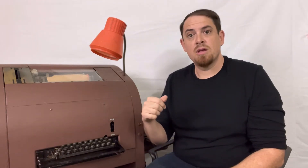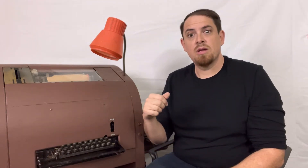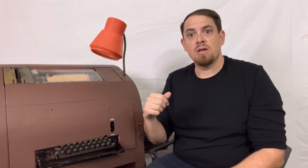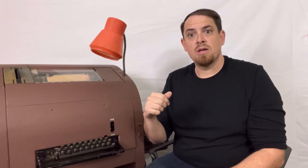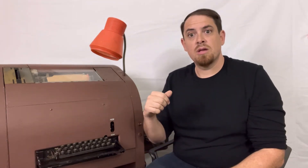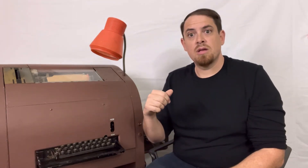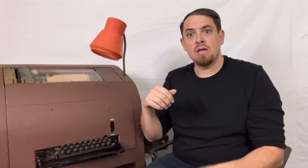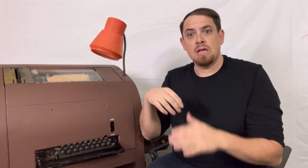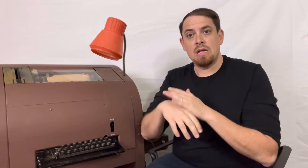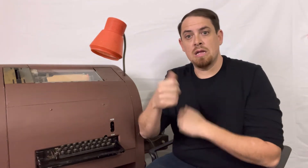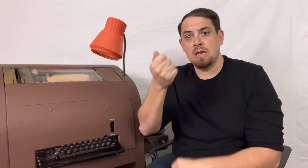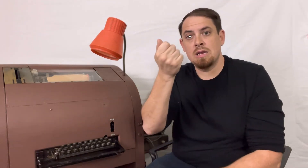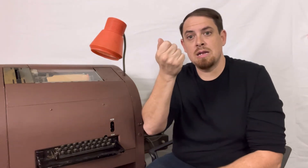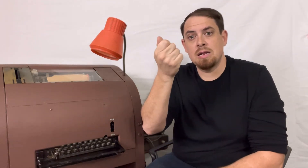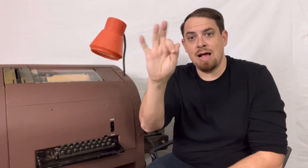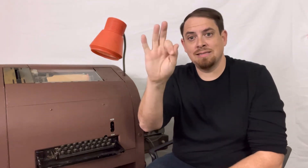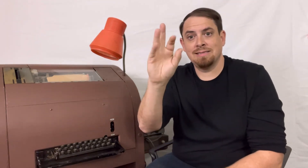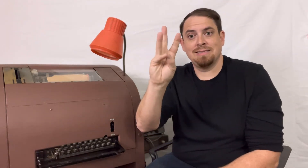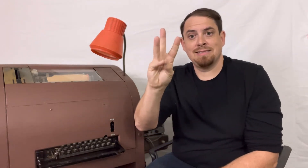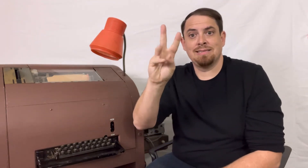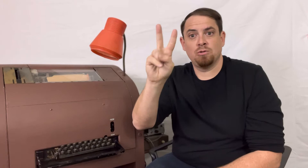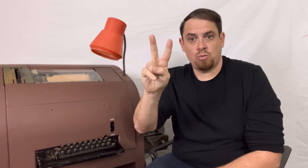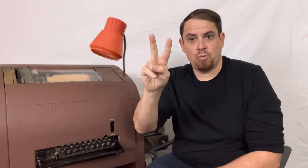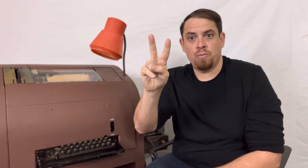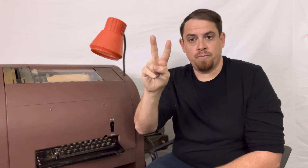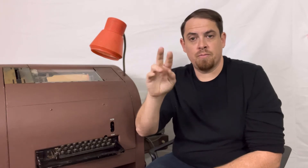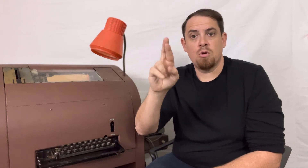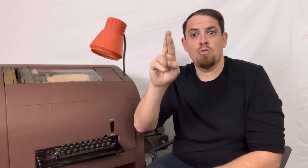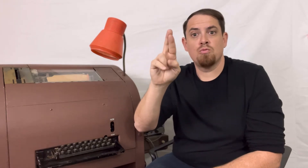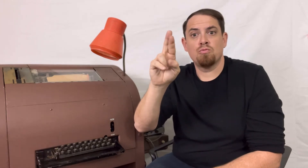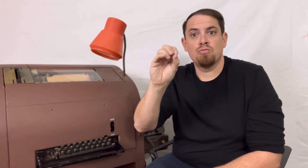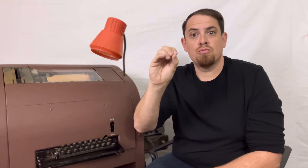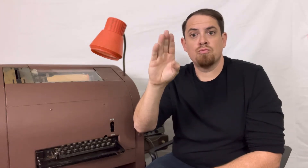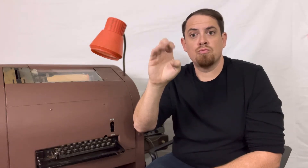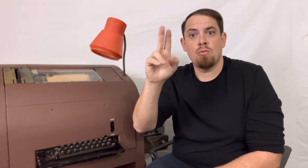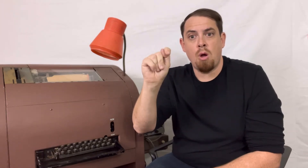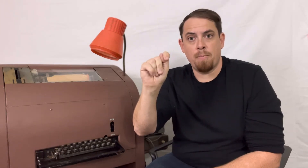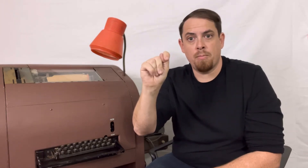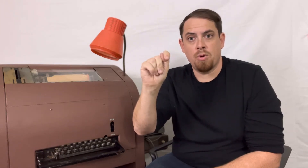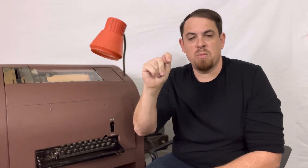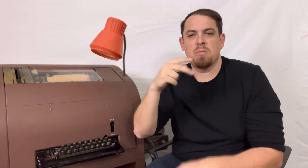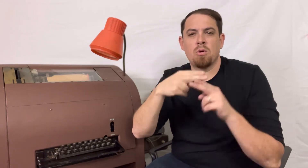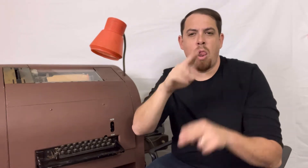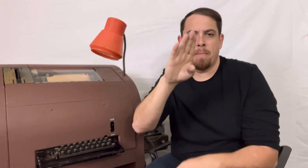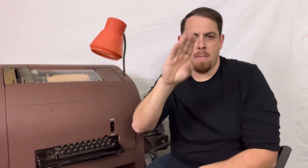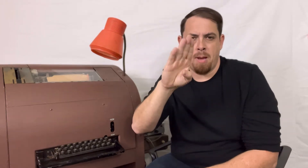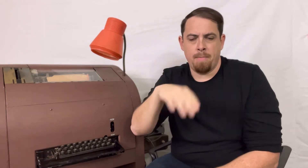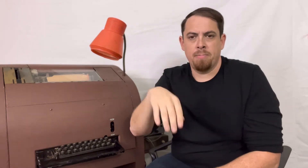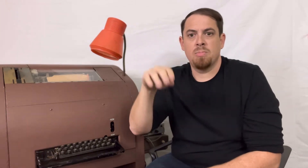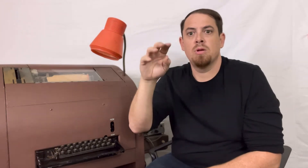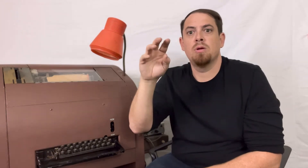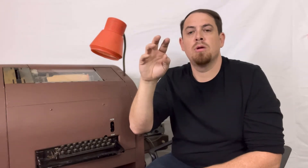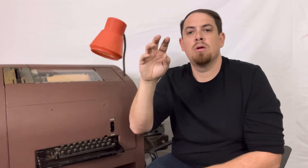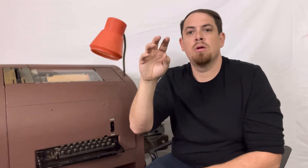In the year 1962, a gentleman by the name of Robert Weitbrecht,